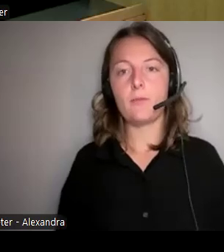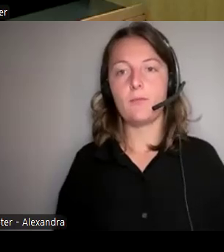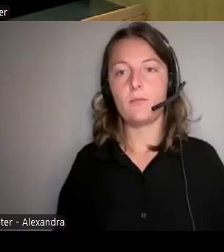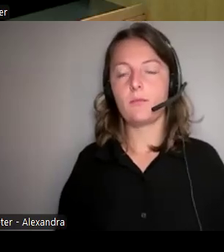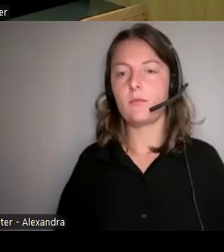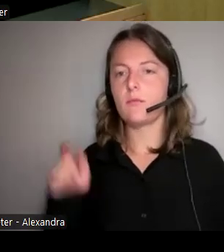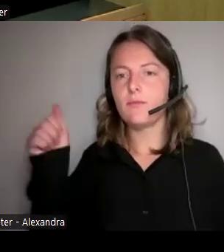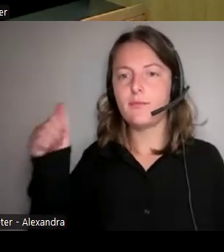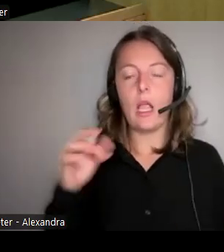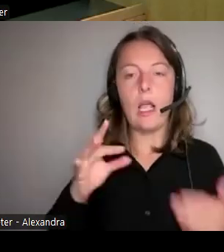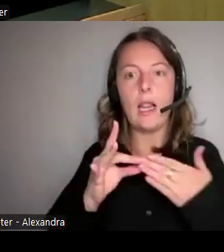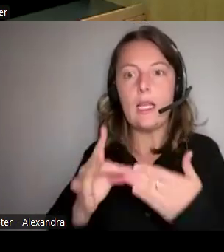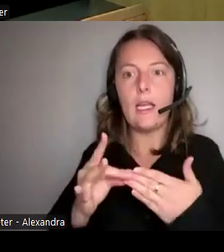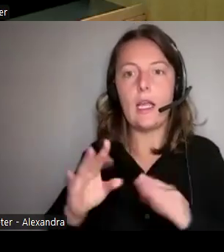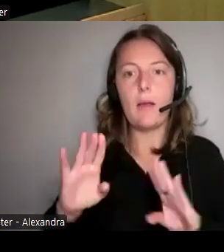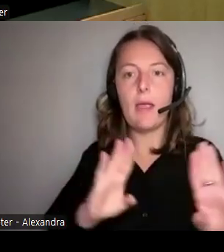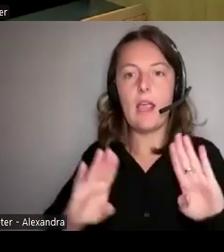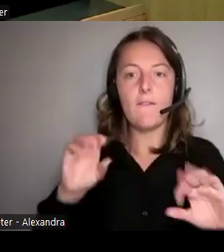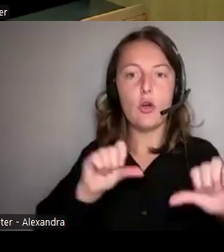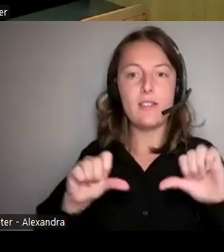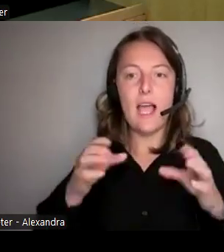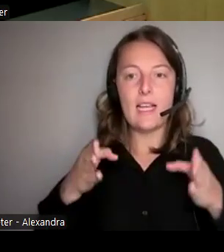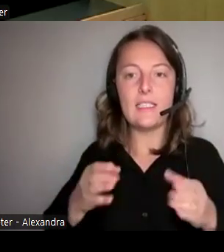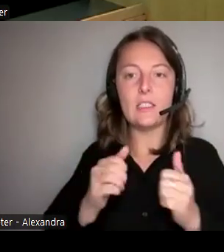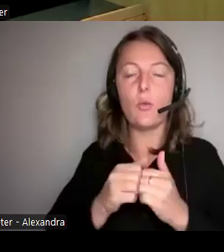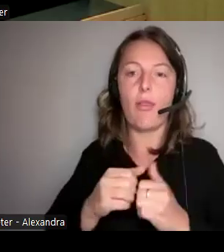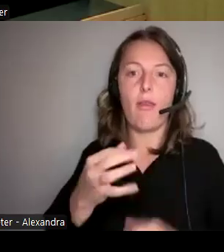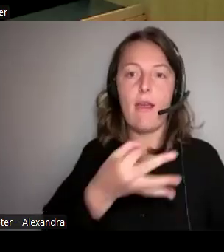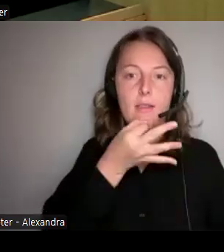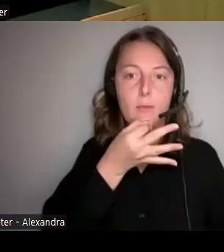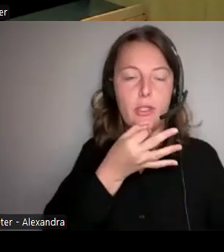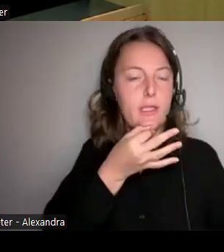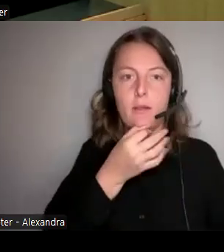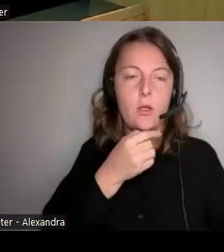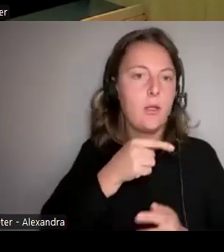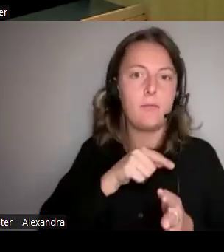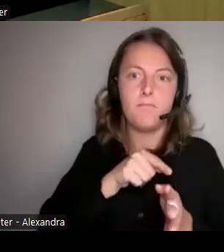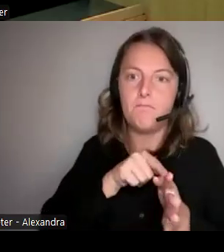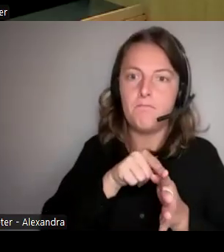she's a leading behavioral scientist with expertise in in in a number of areas and and let